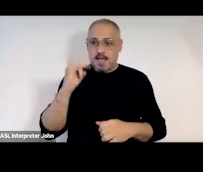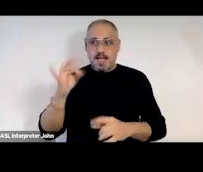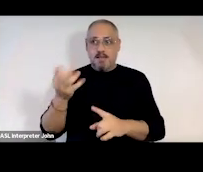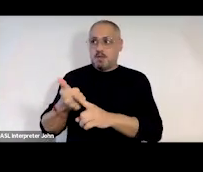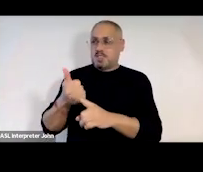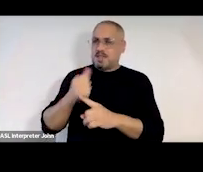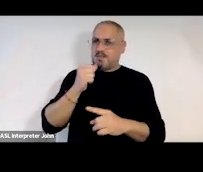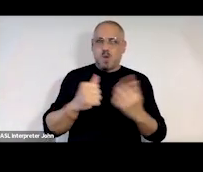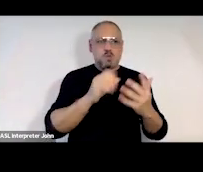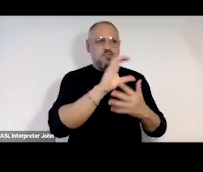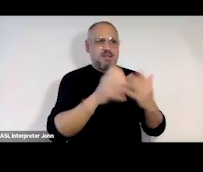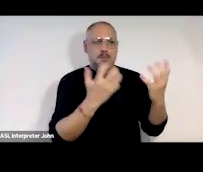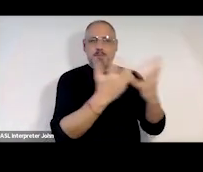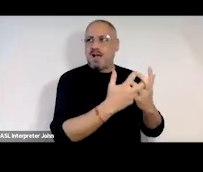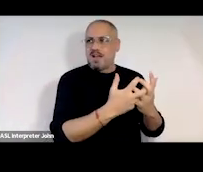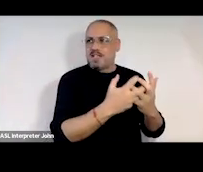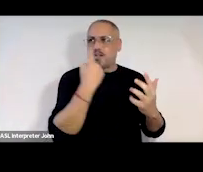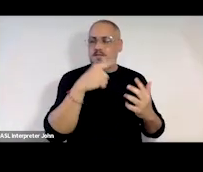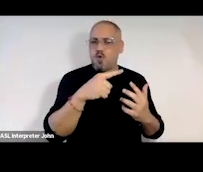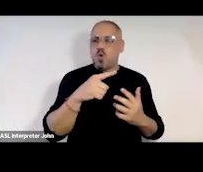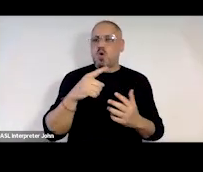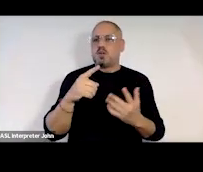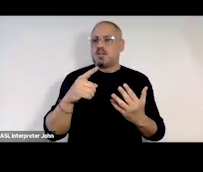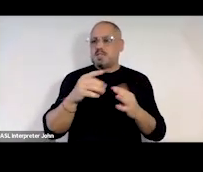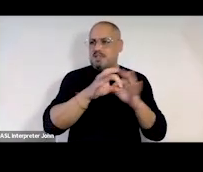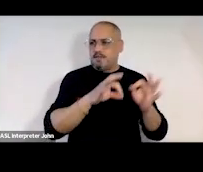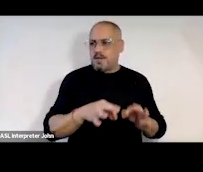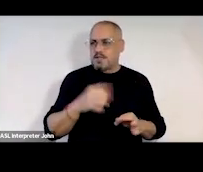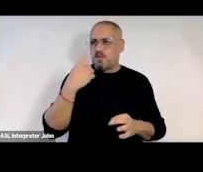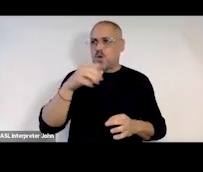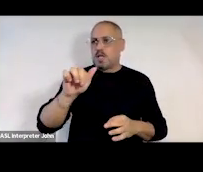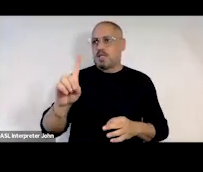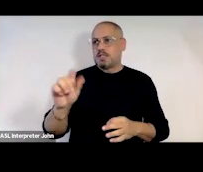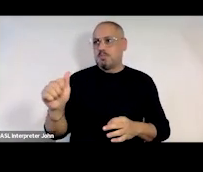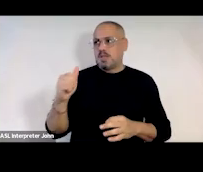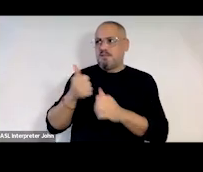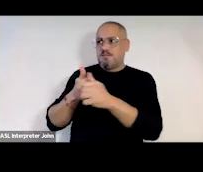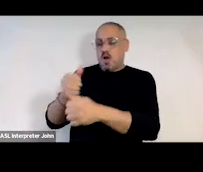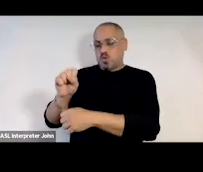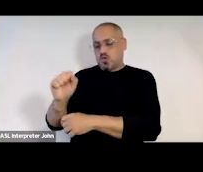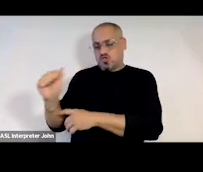the criteria for the definition of disability according to Social Security,